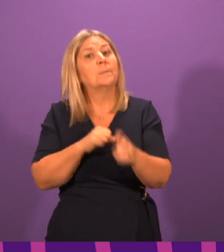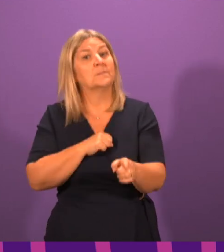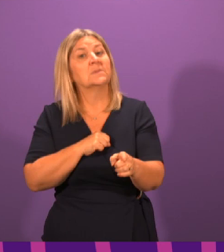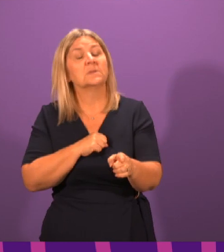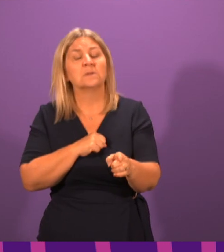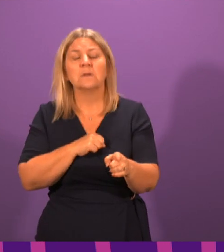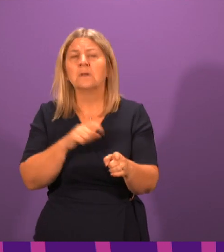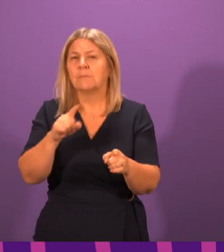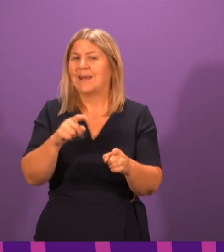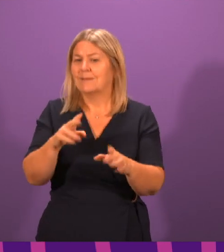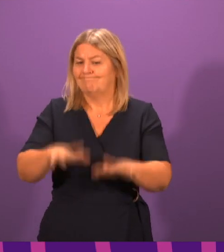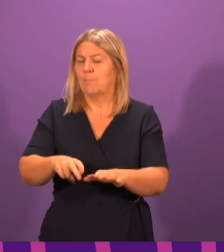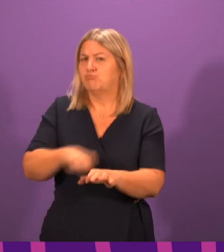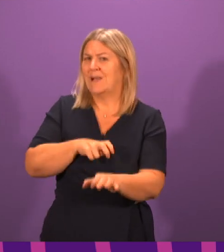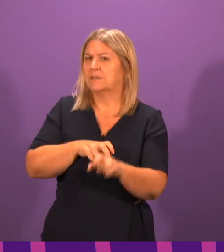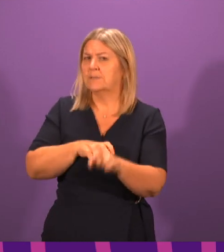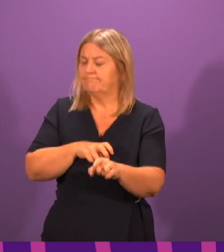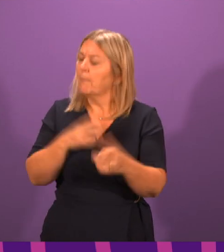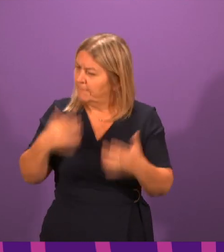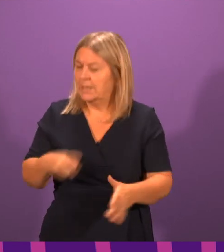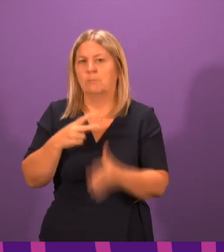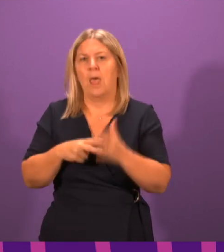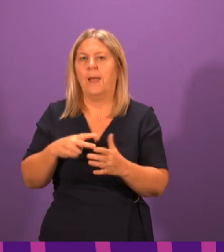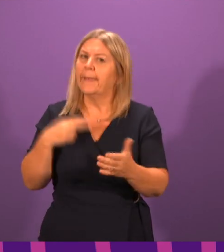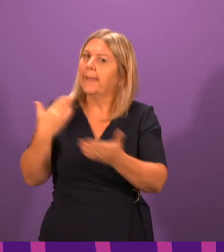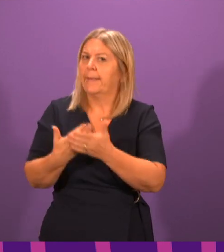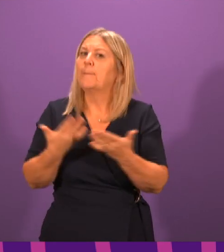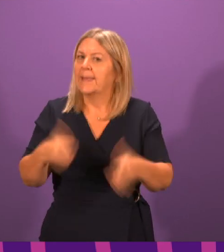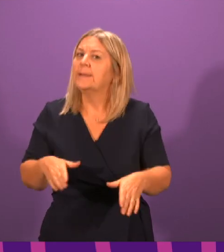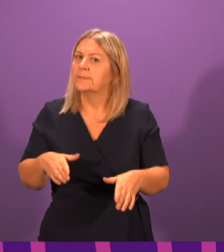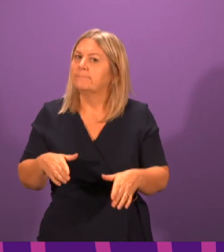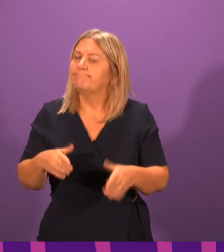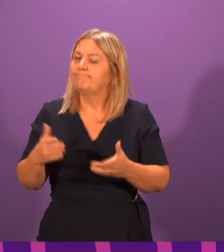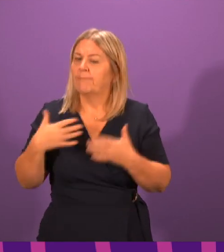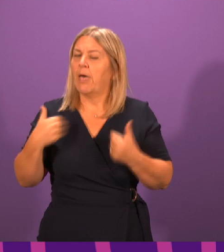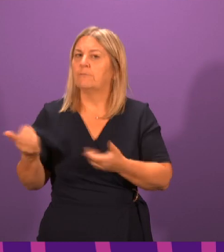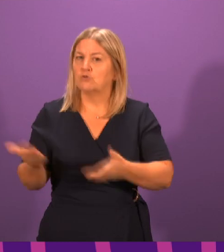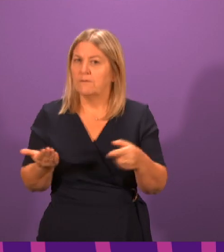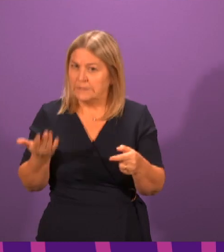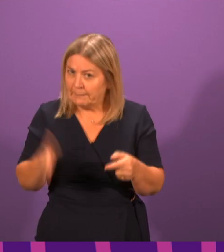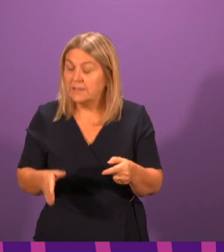In the health service, we have been planning for Brexit for some time. The concerns that remain